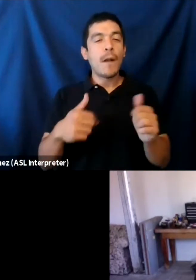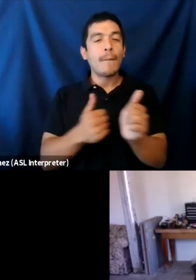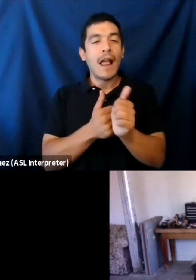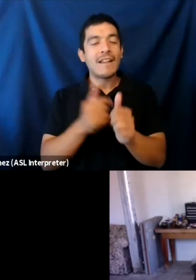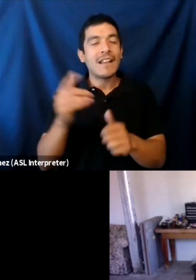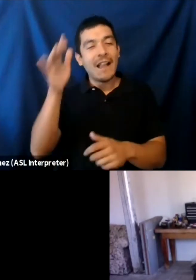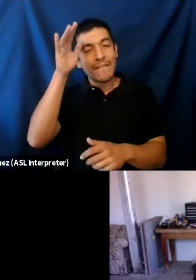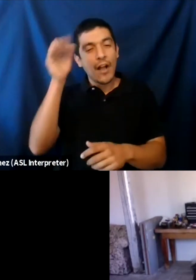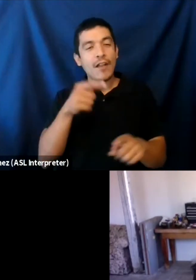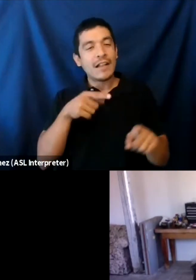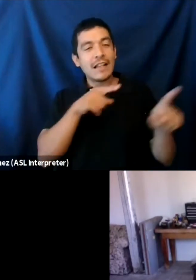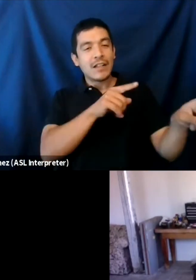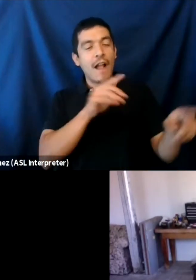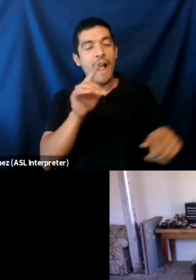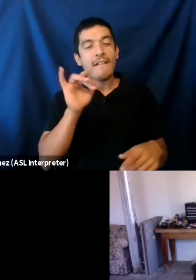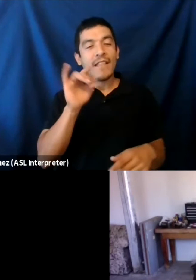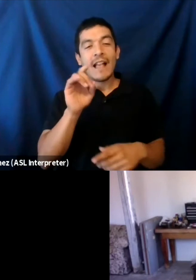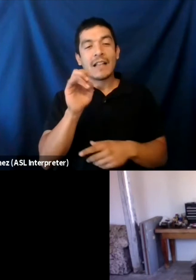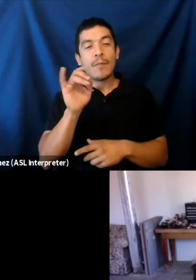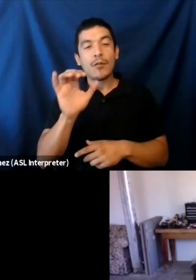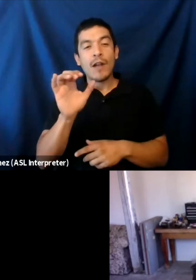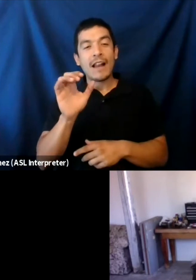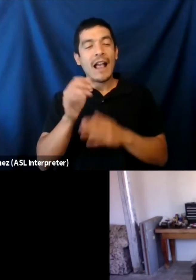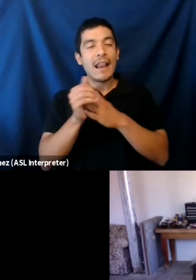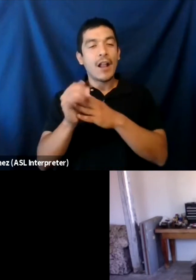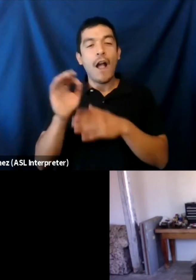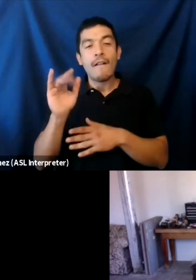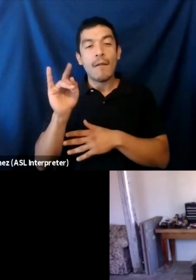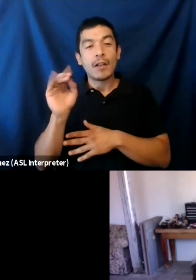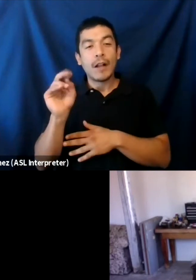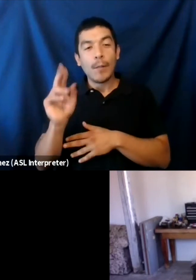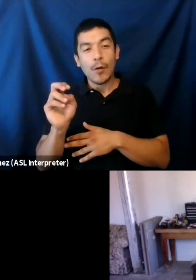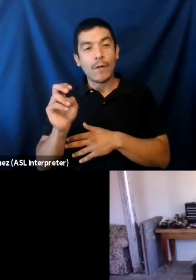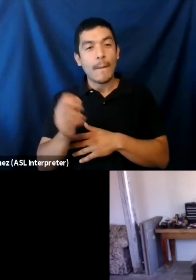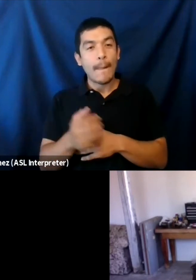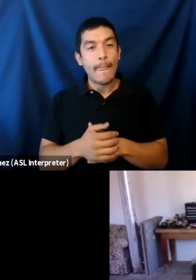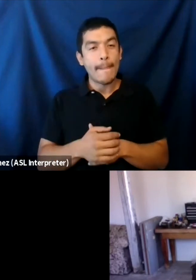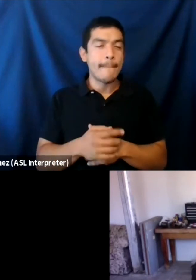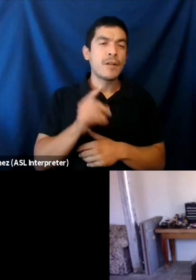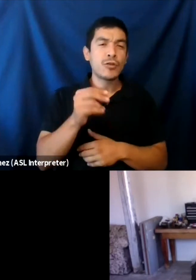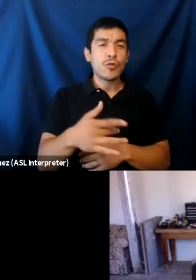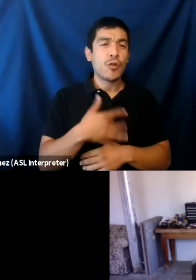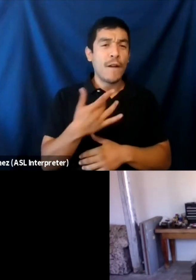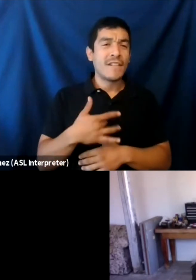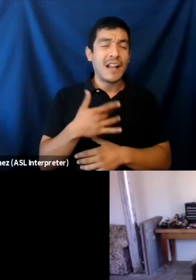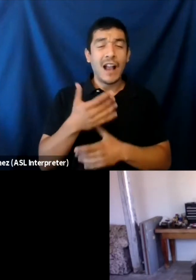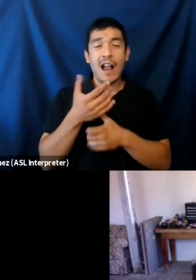I would say of the democratic leadership of Baltimore. I mean, do you feel fairly confident that he didn't see it?